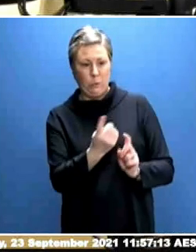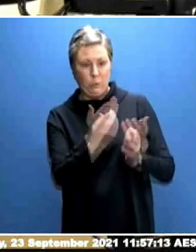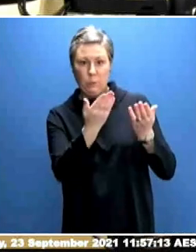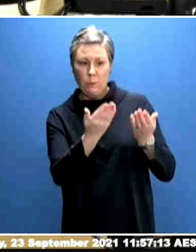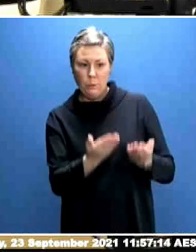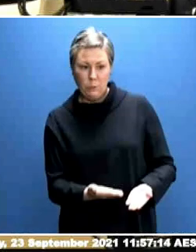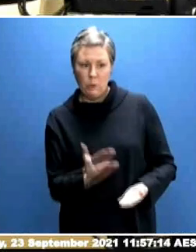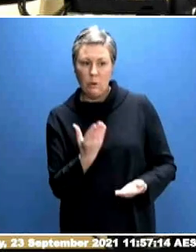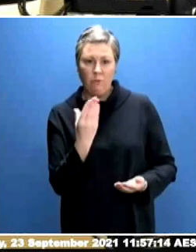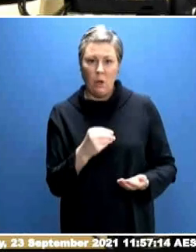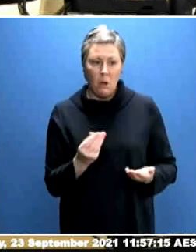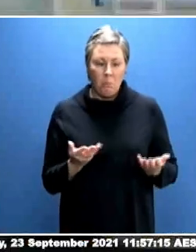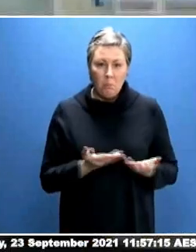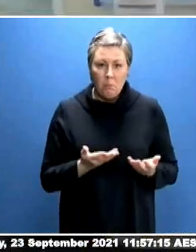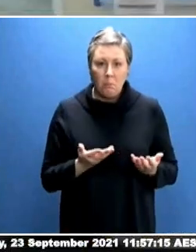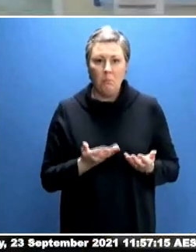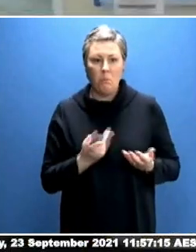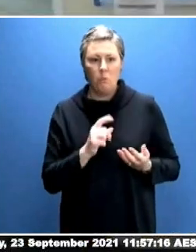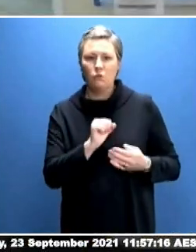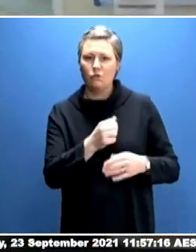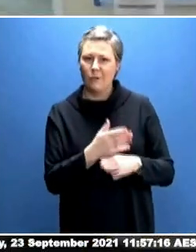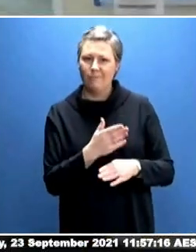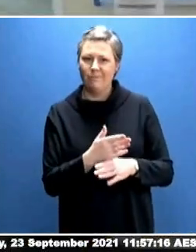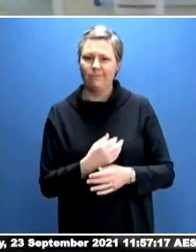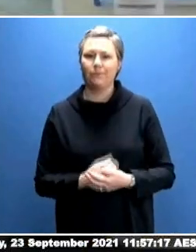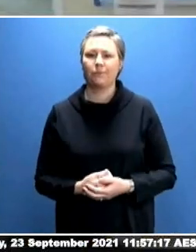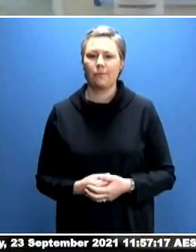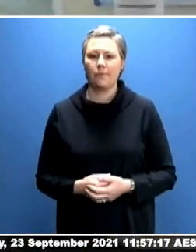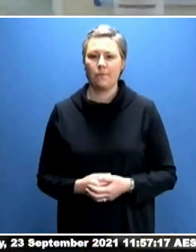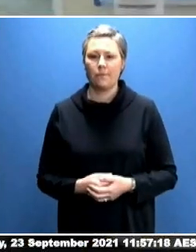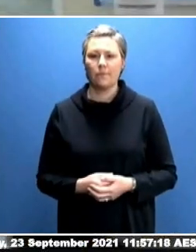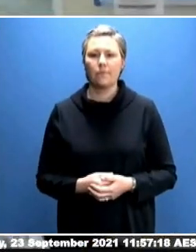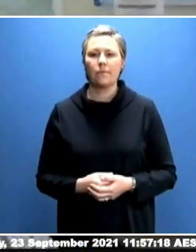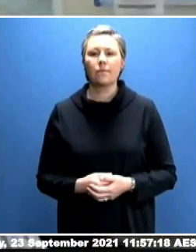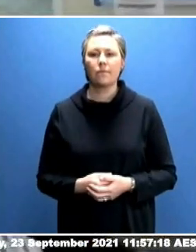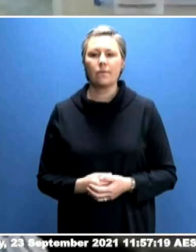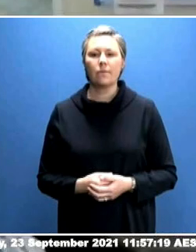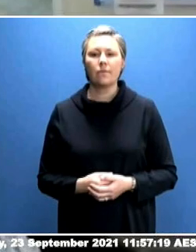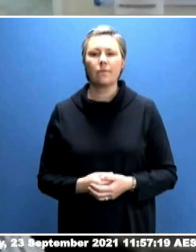where you're from and what your role is at NAAJA? Yes. Thank you.